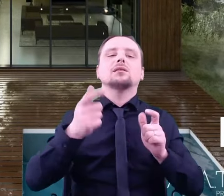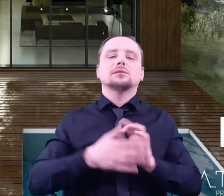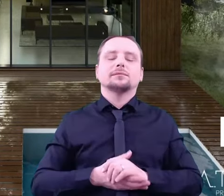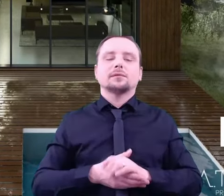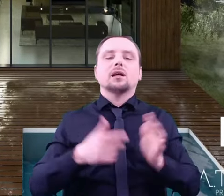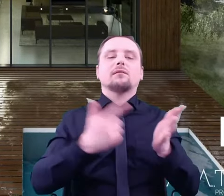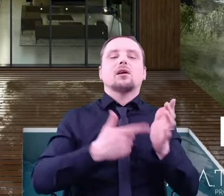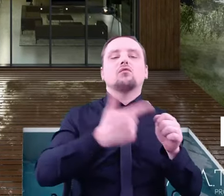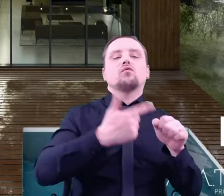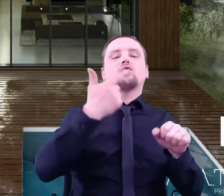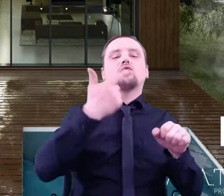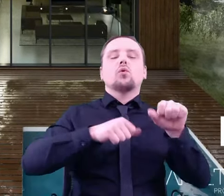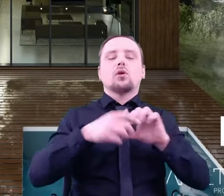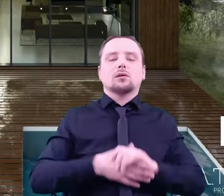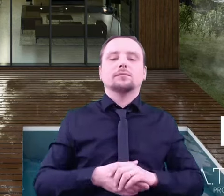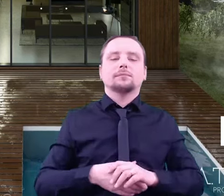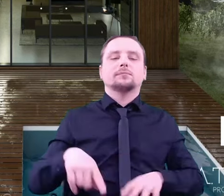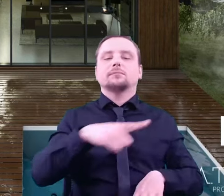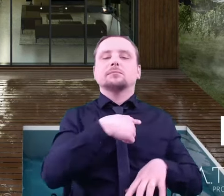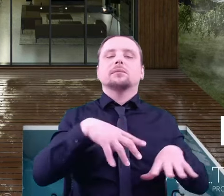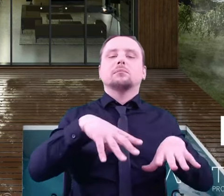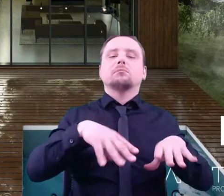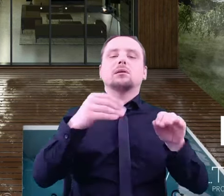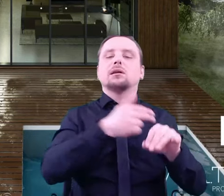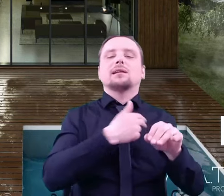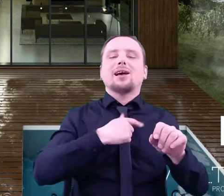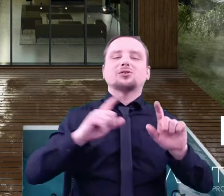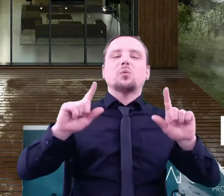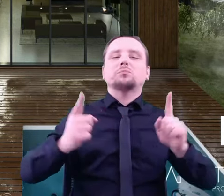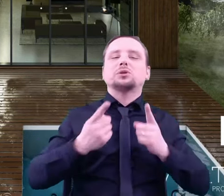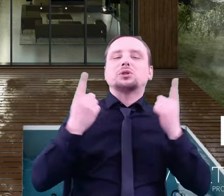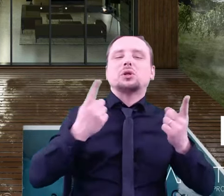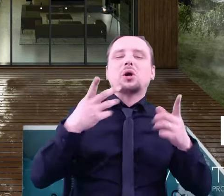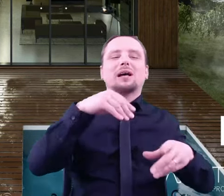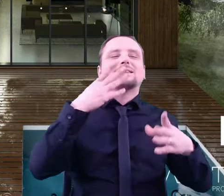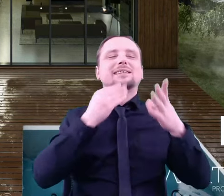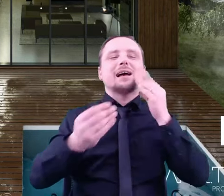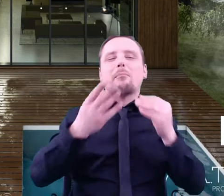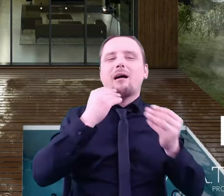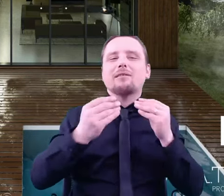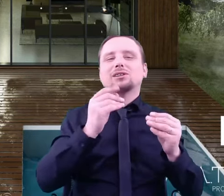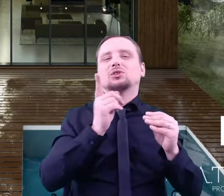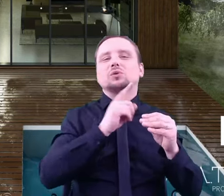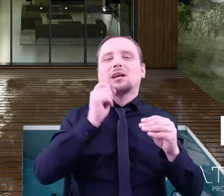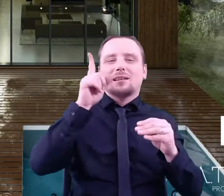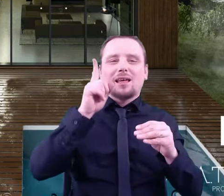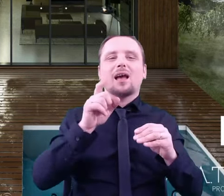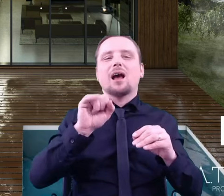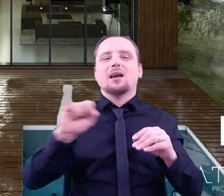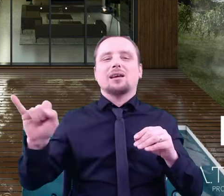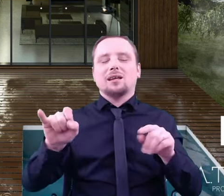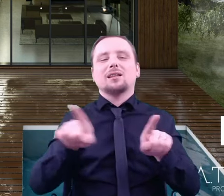when we started playing with AI and image generation programs,